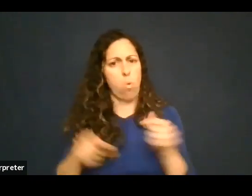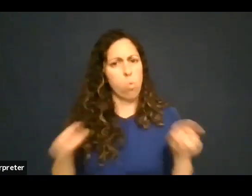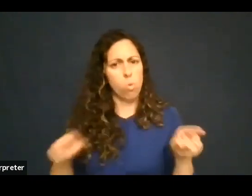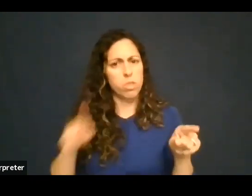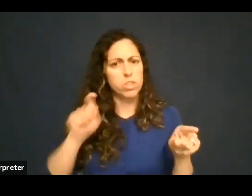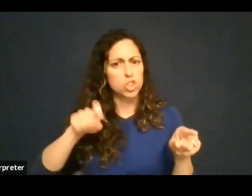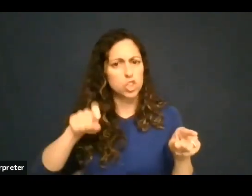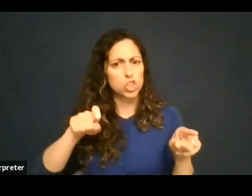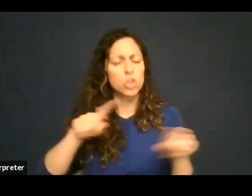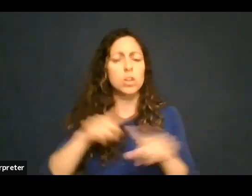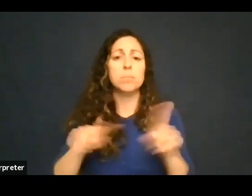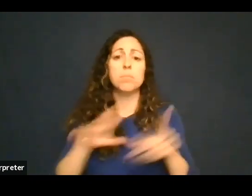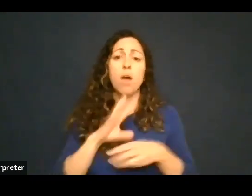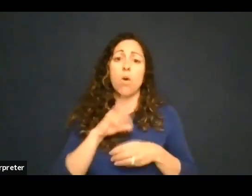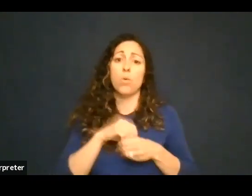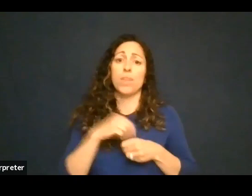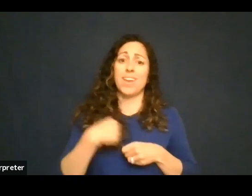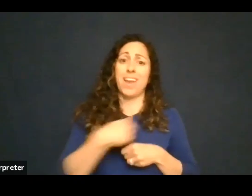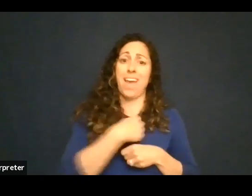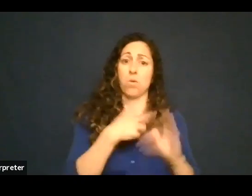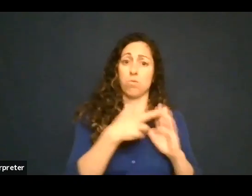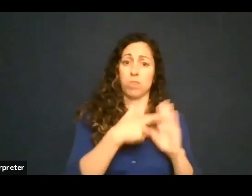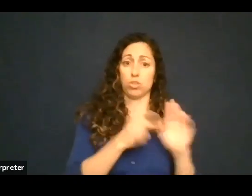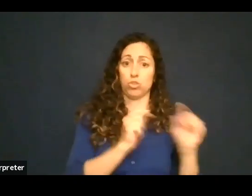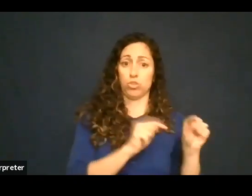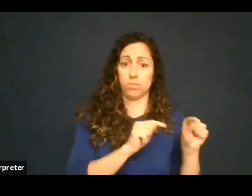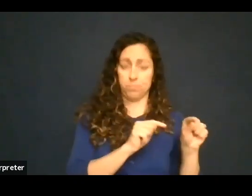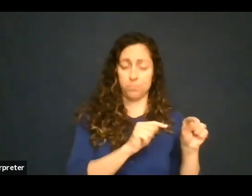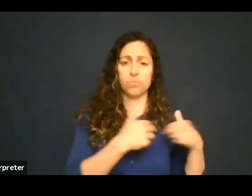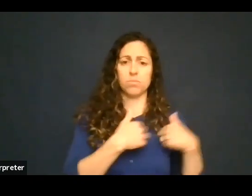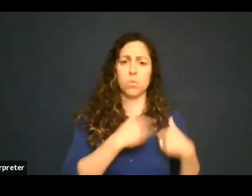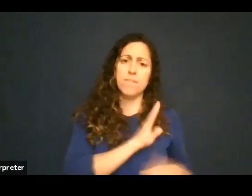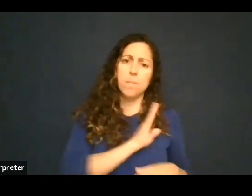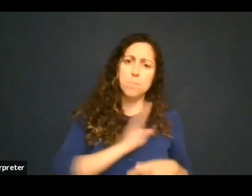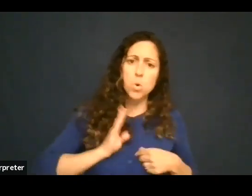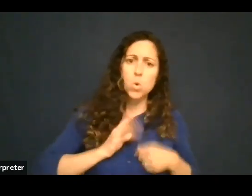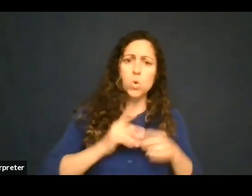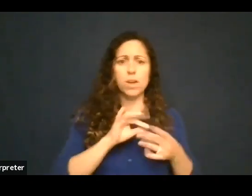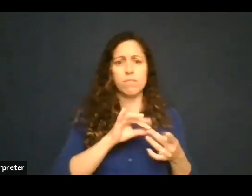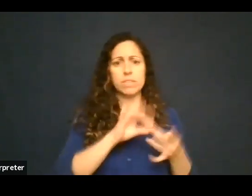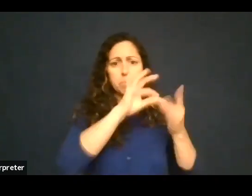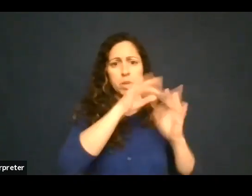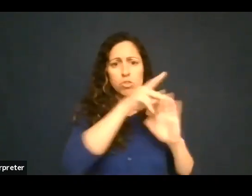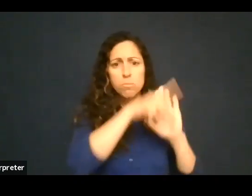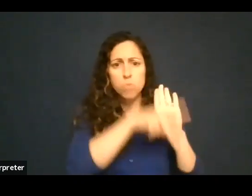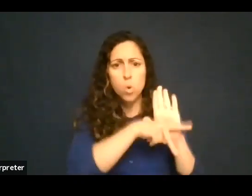protocol, which means they have looked to make sure that we are handling patient information appropriately